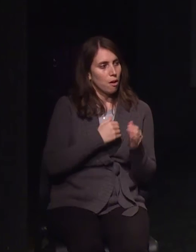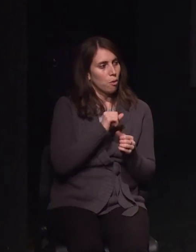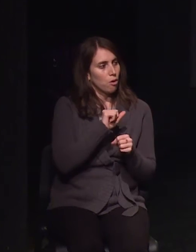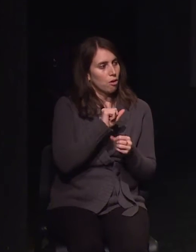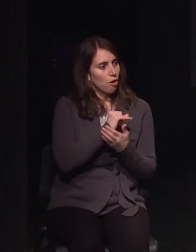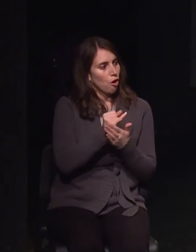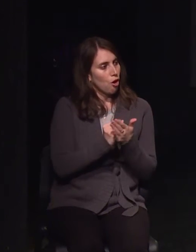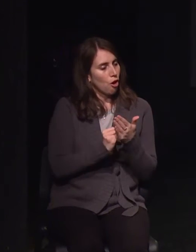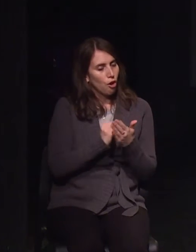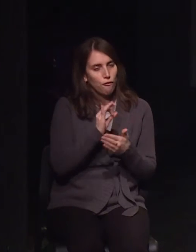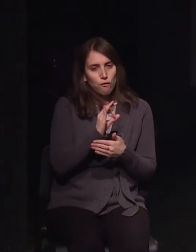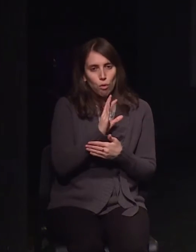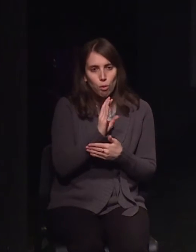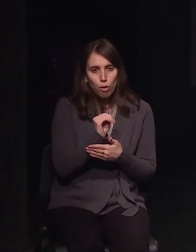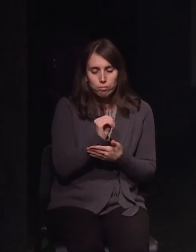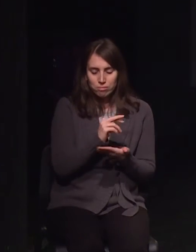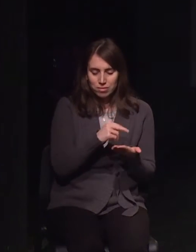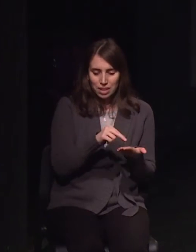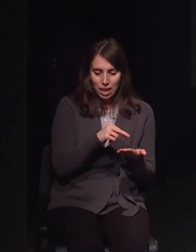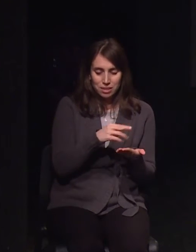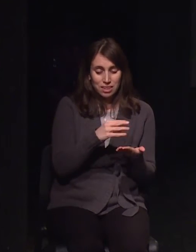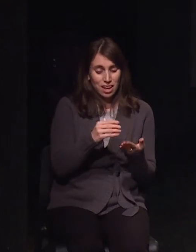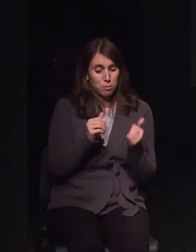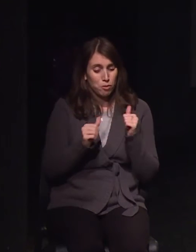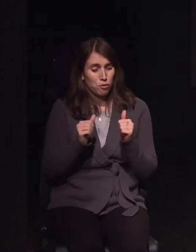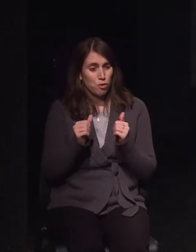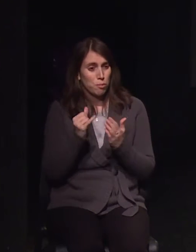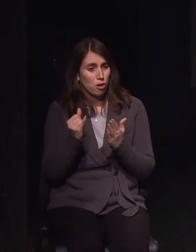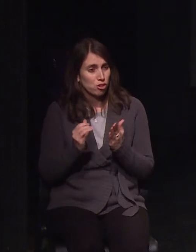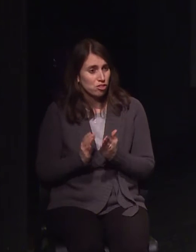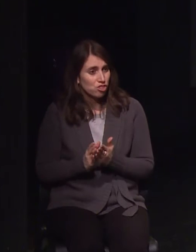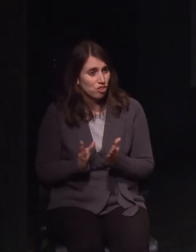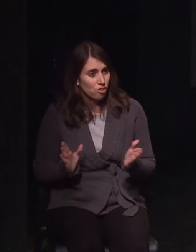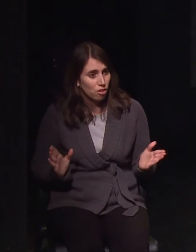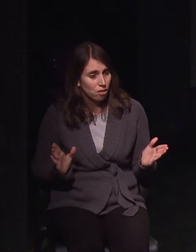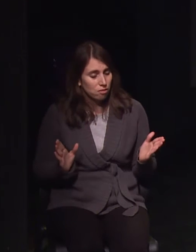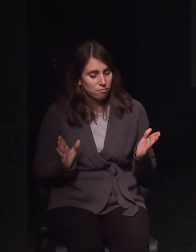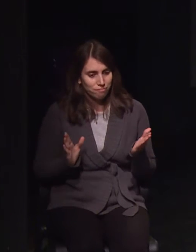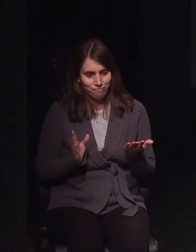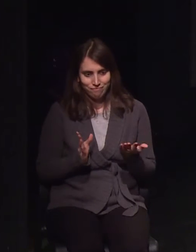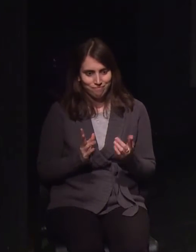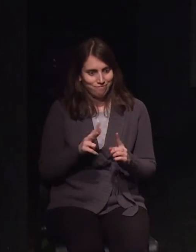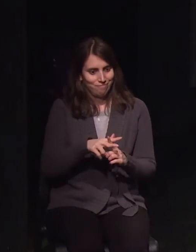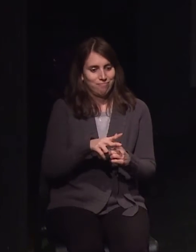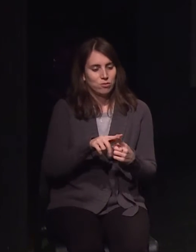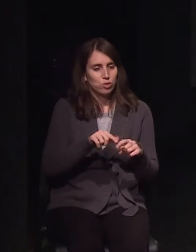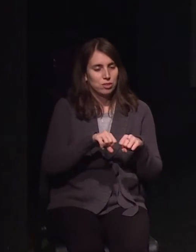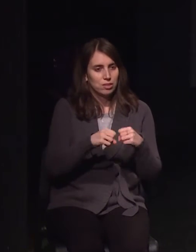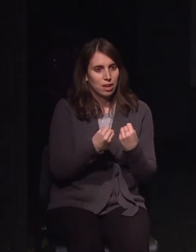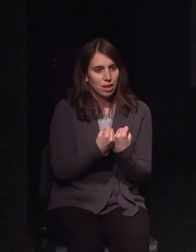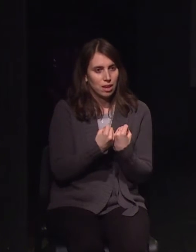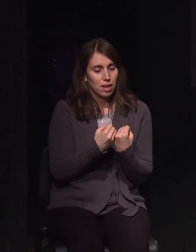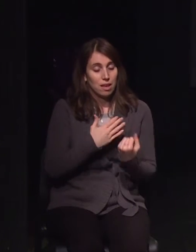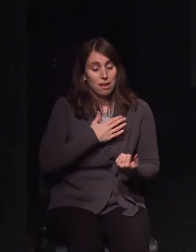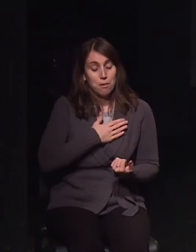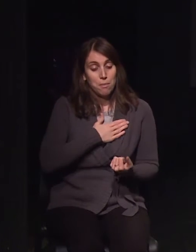general play in our society. I’m fortunate to have my work be centered around the intersection of social justice